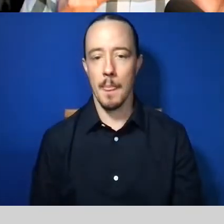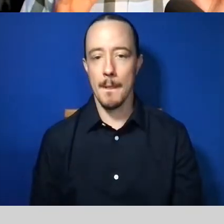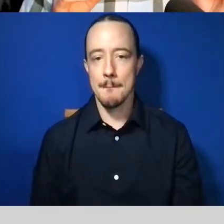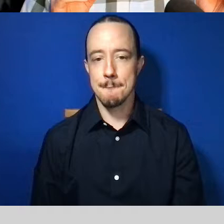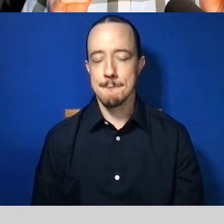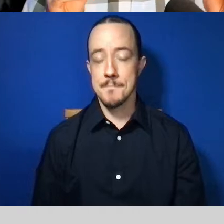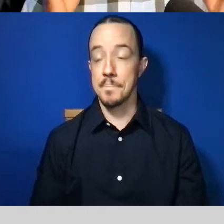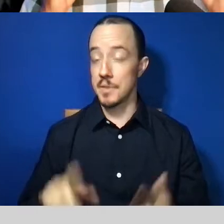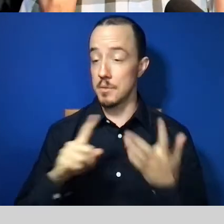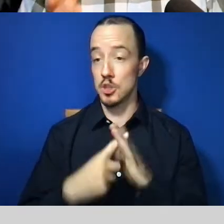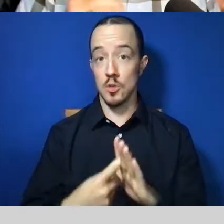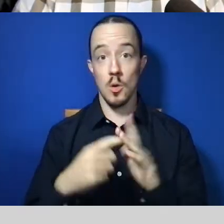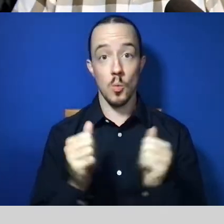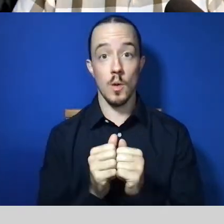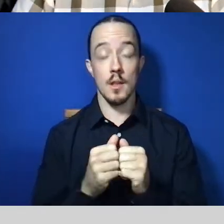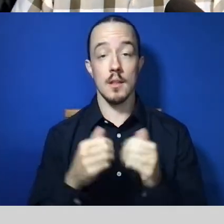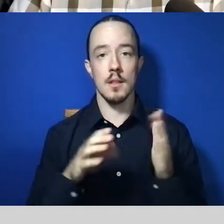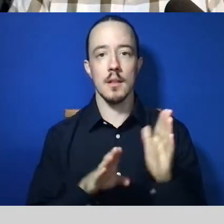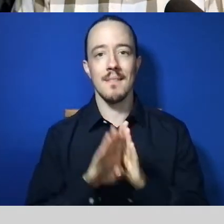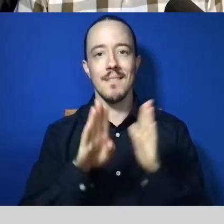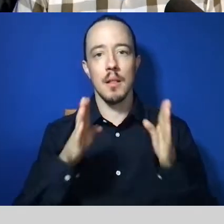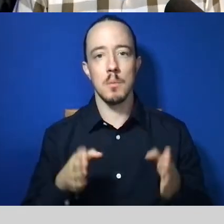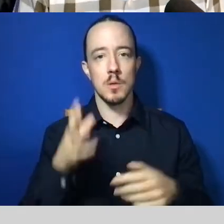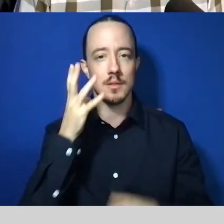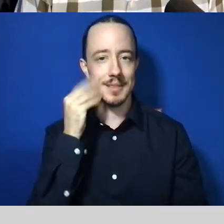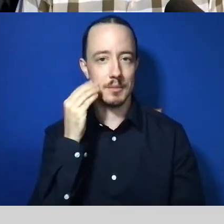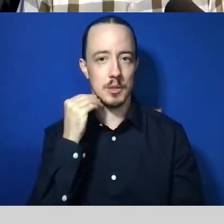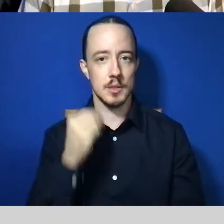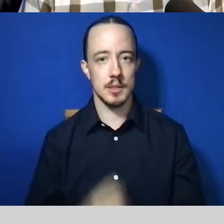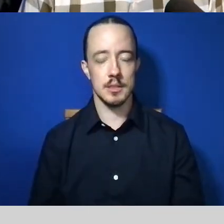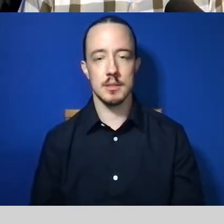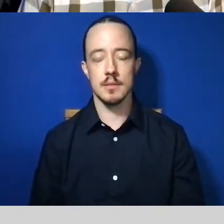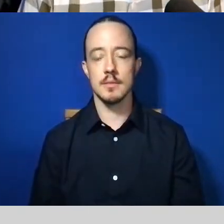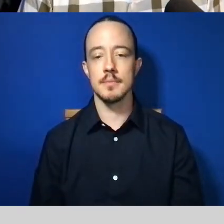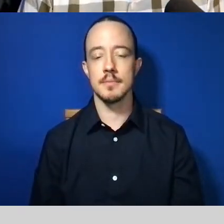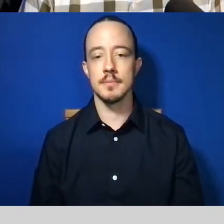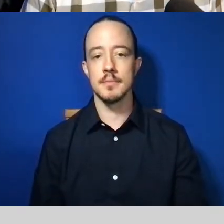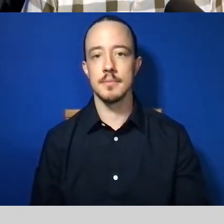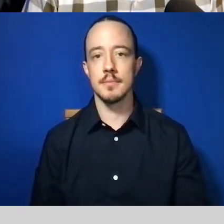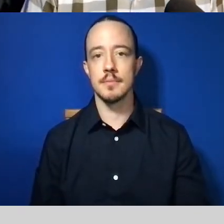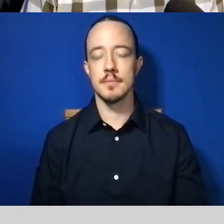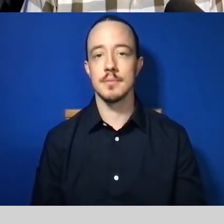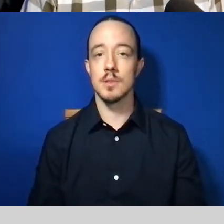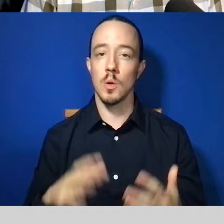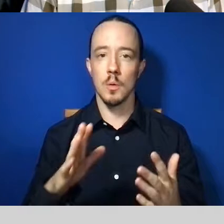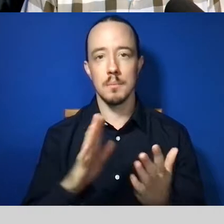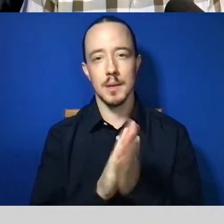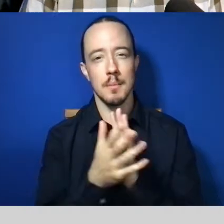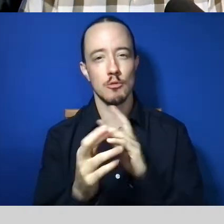with the developer experience when it comes to getting ready for a cloud native deployment.